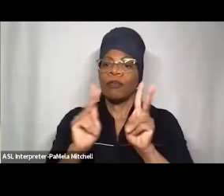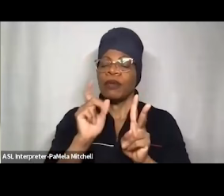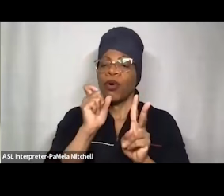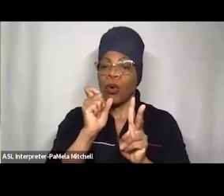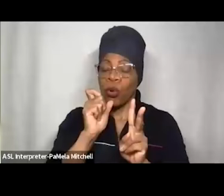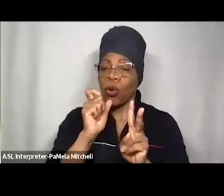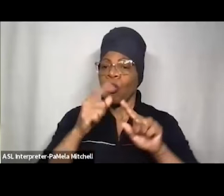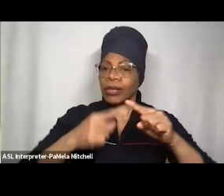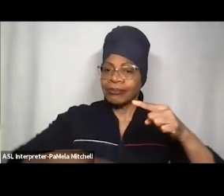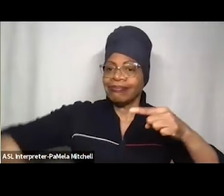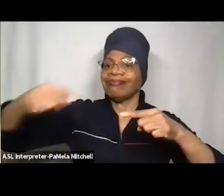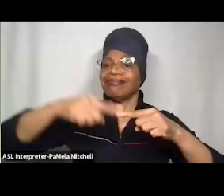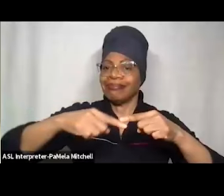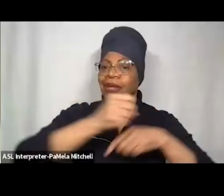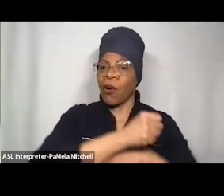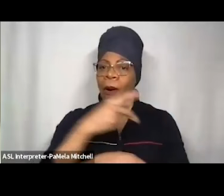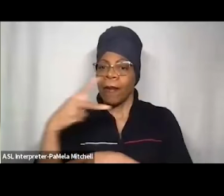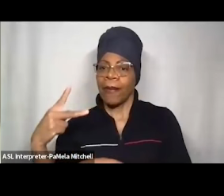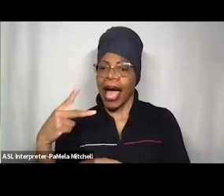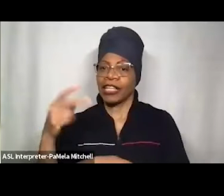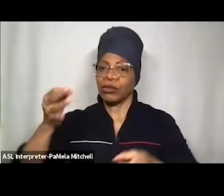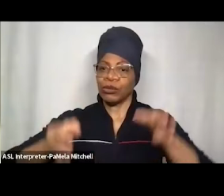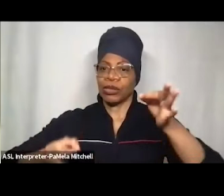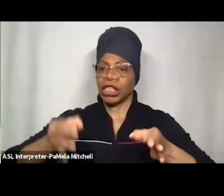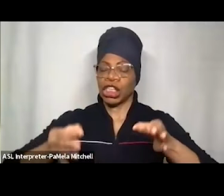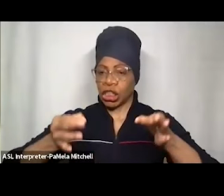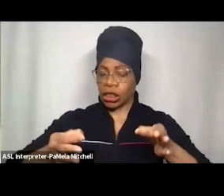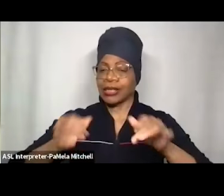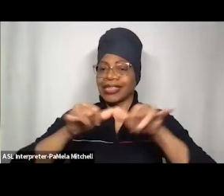into the justice system without that type of care and services.